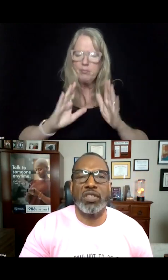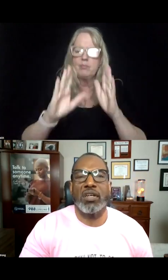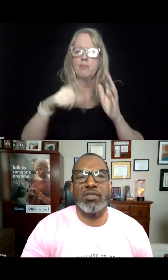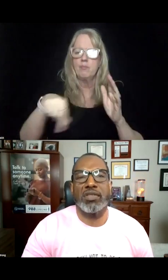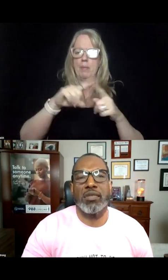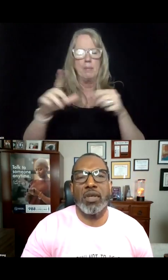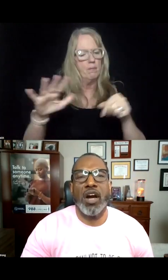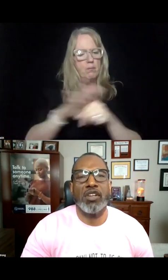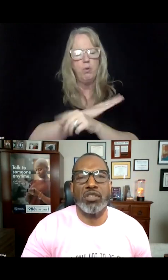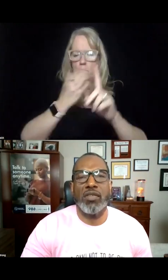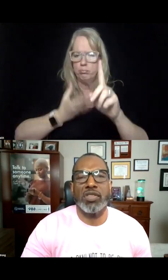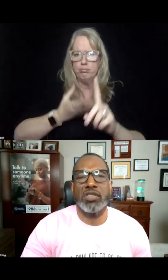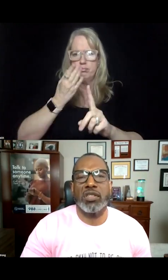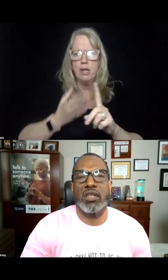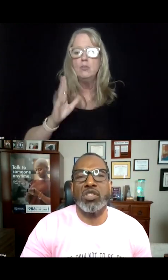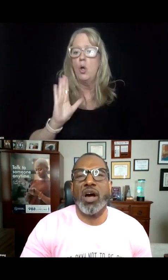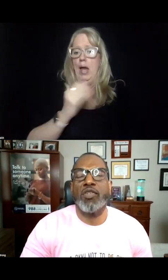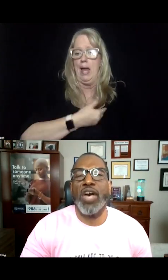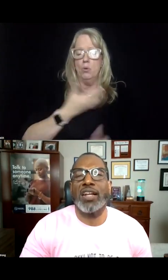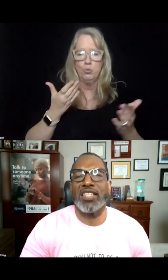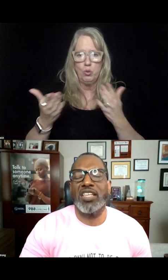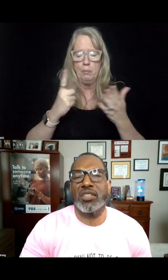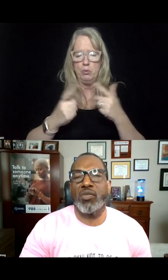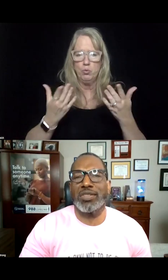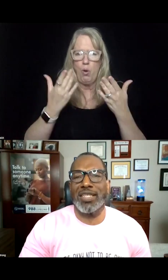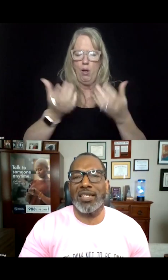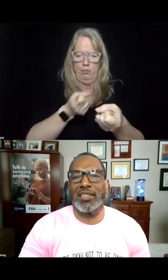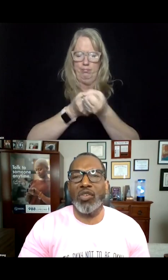SELVES. OUR SERVICES SHOULD OFFER VALIDATION OF ONE'S IDENTITY AND